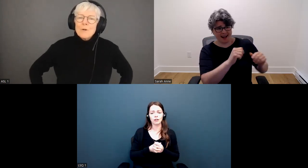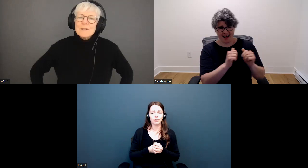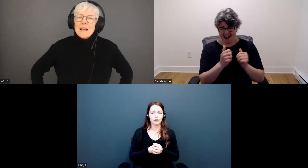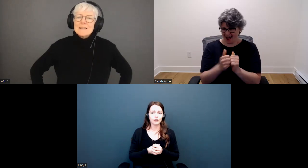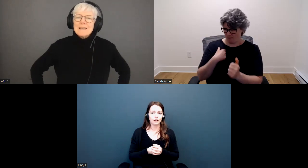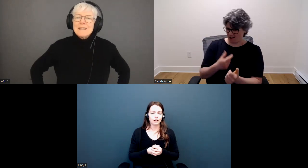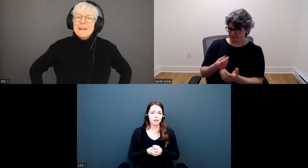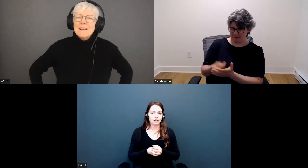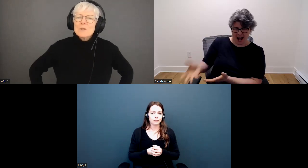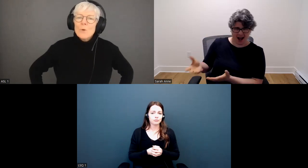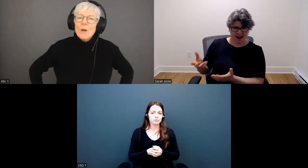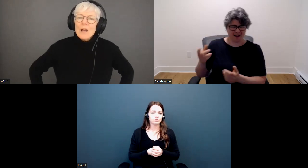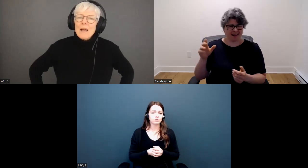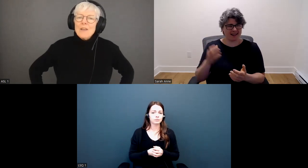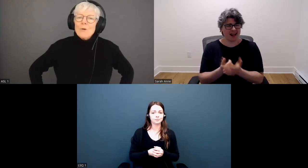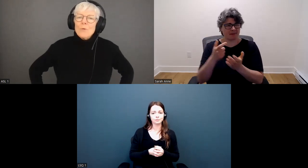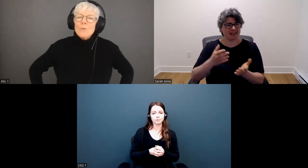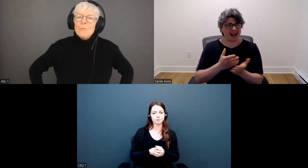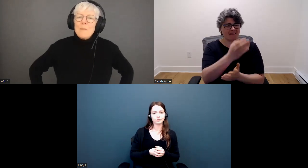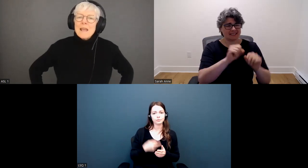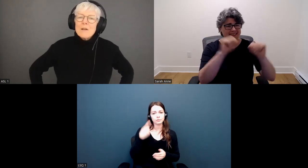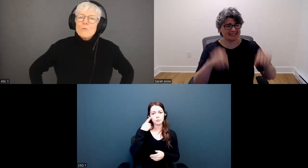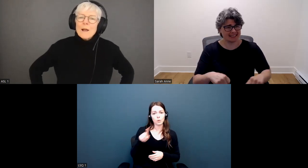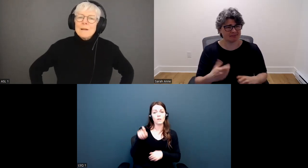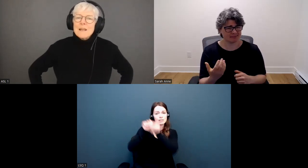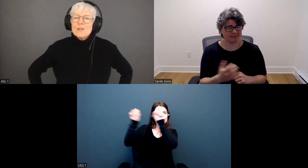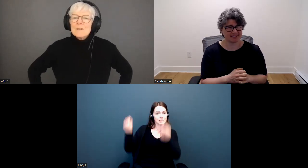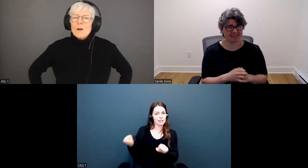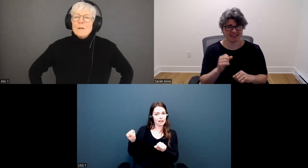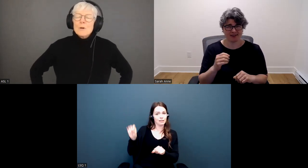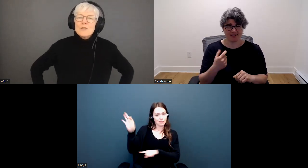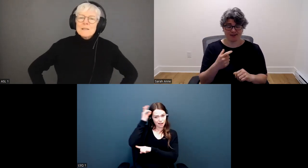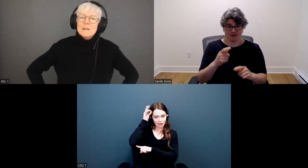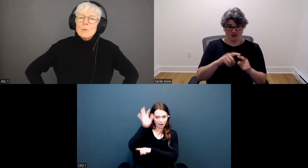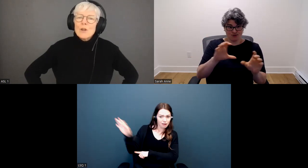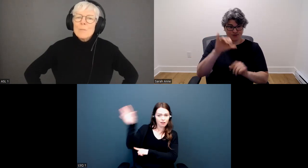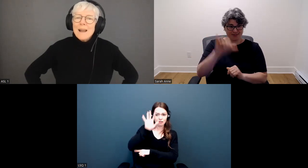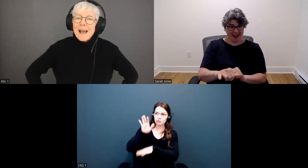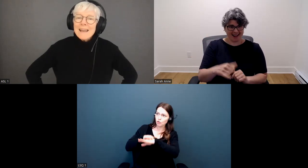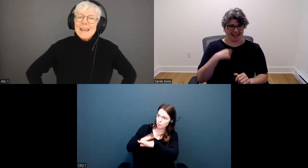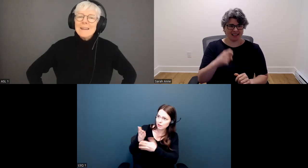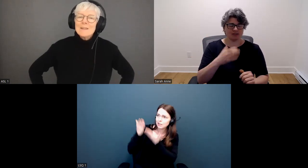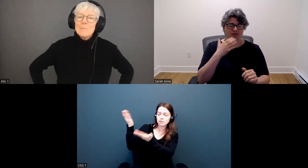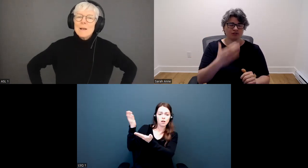process and so you know making recommendations on purchases and procurement I need to be